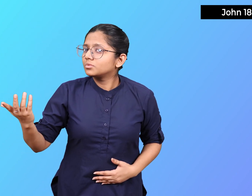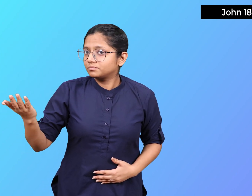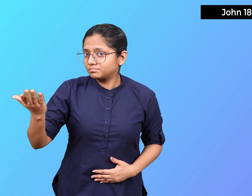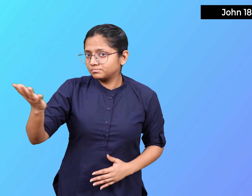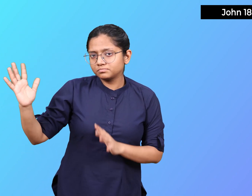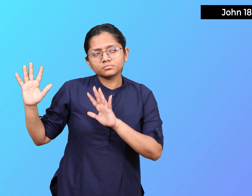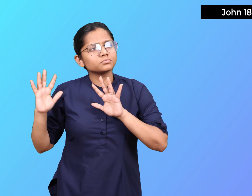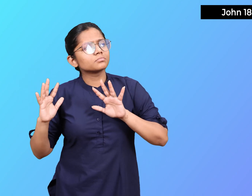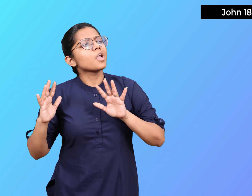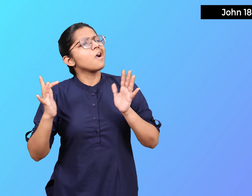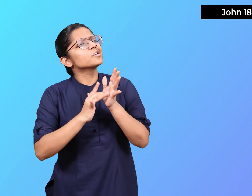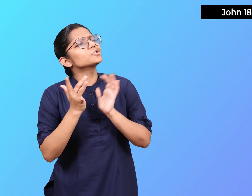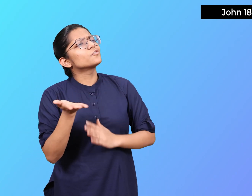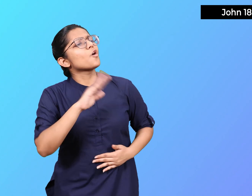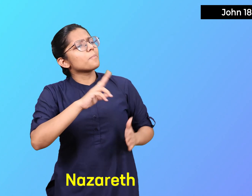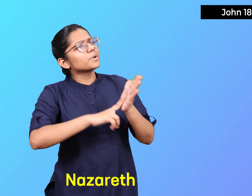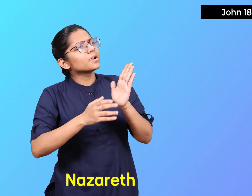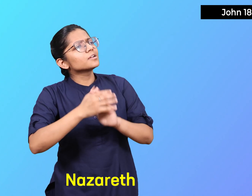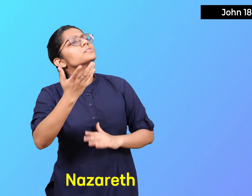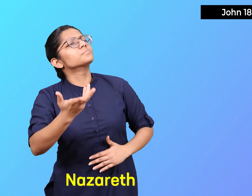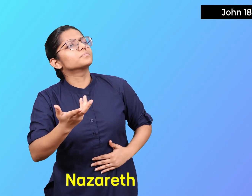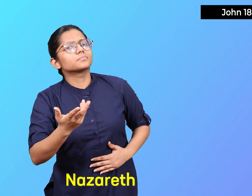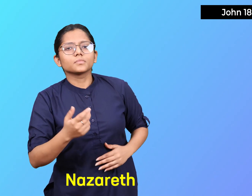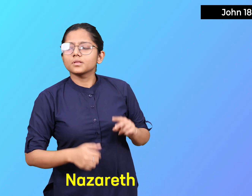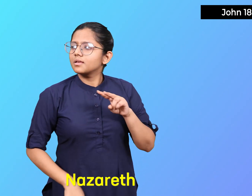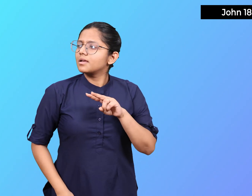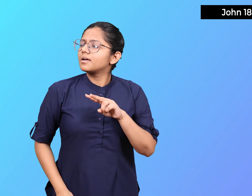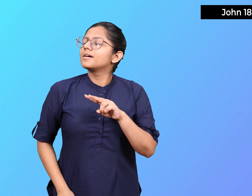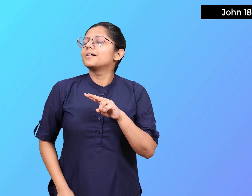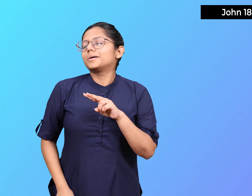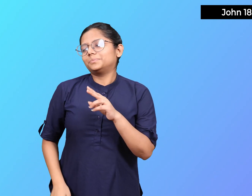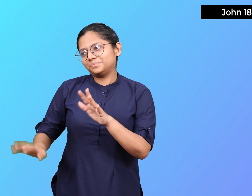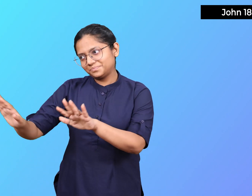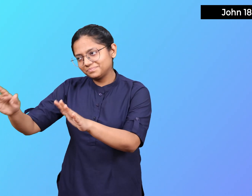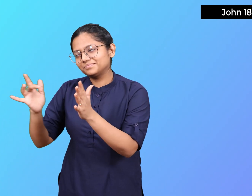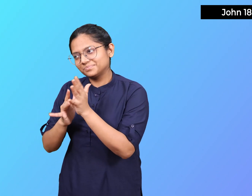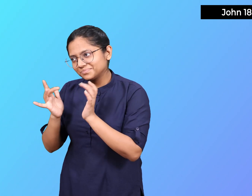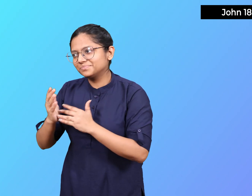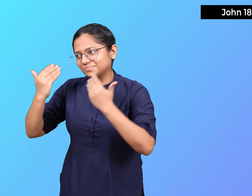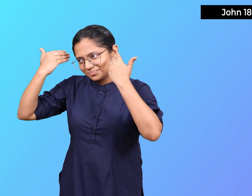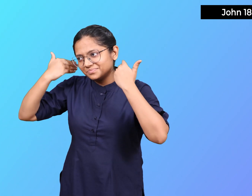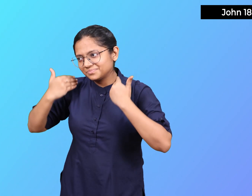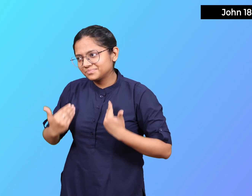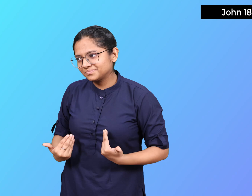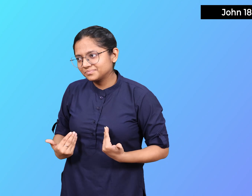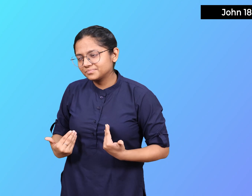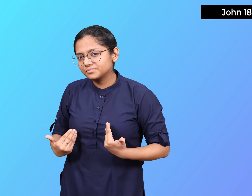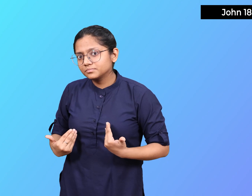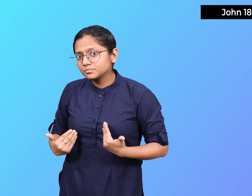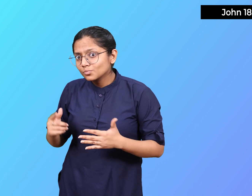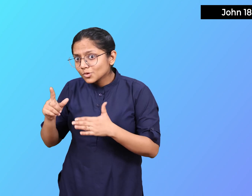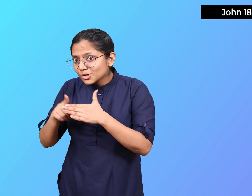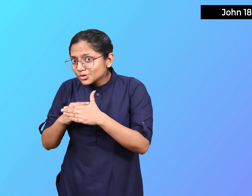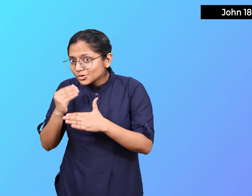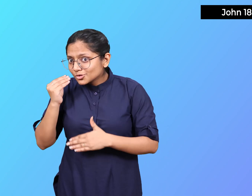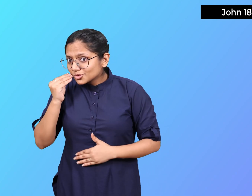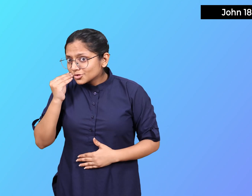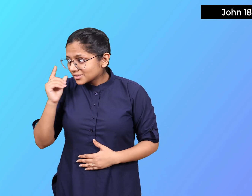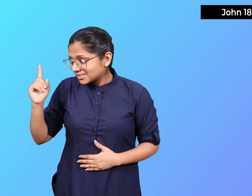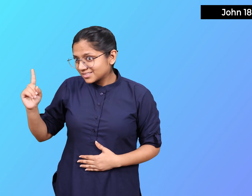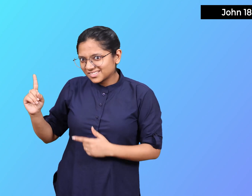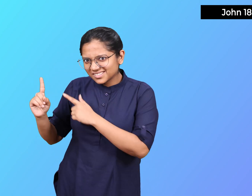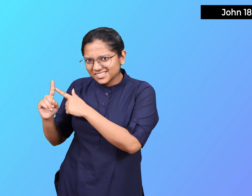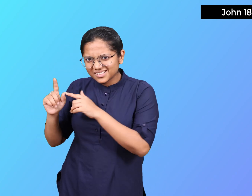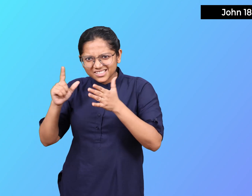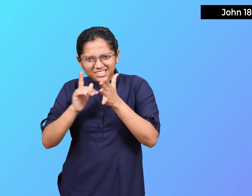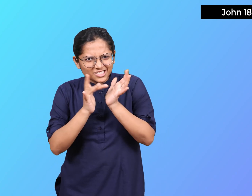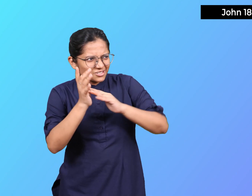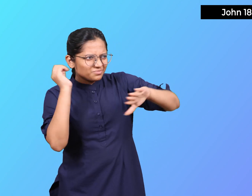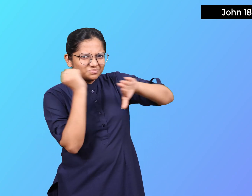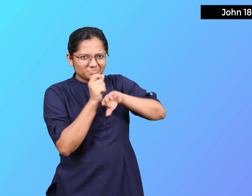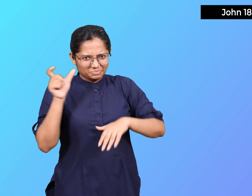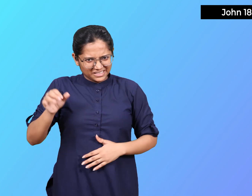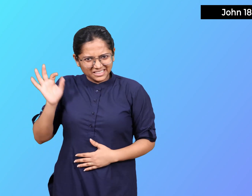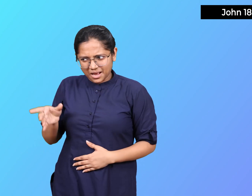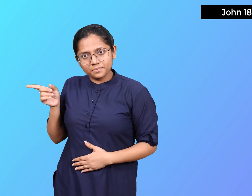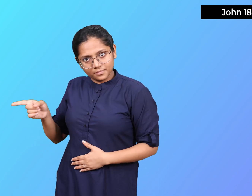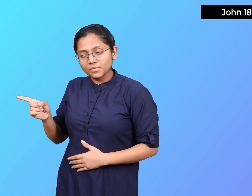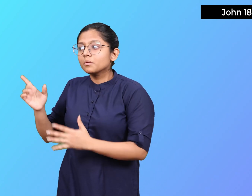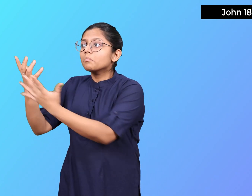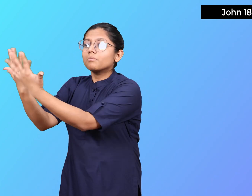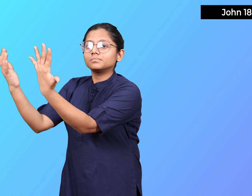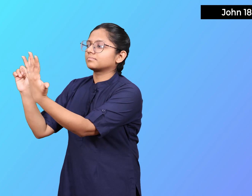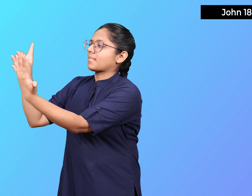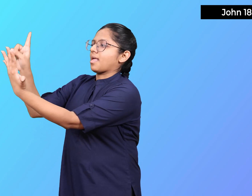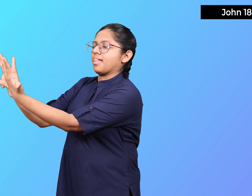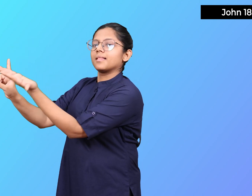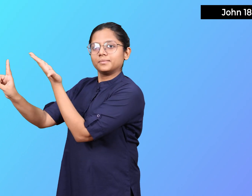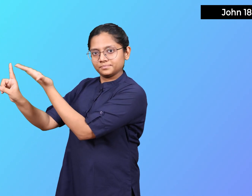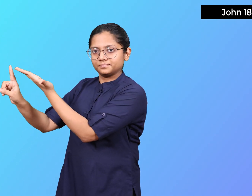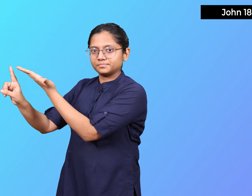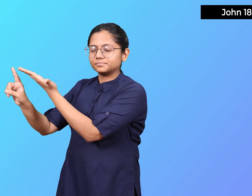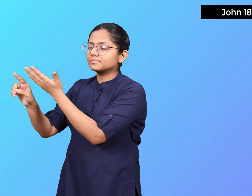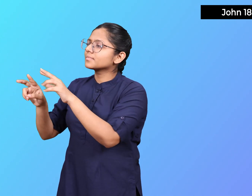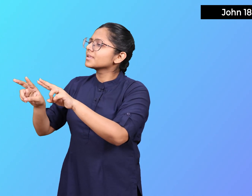They answered, “Jesus from Nazareth.” He said, “I am Jesus.” (Judas, the one responsible for handing Jesus over, was standing there with them.)